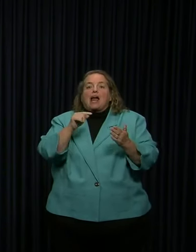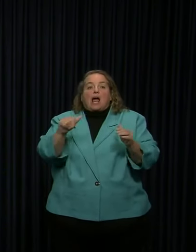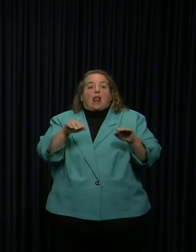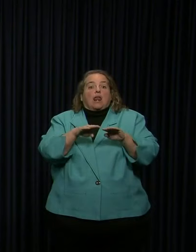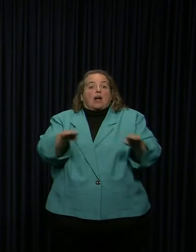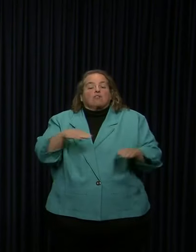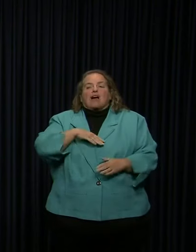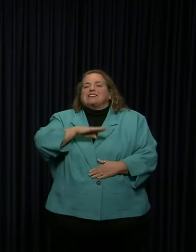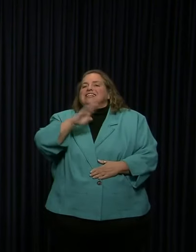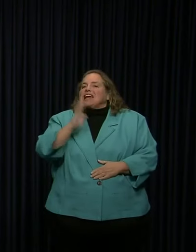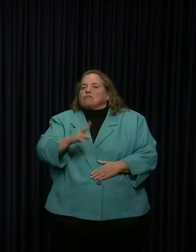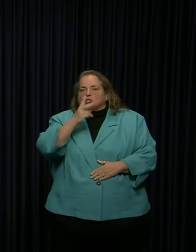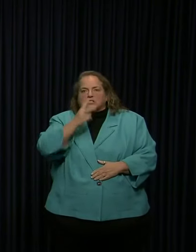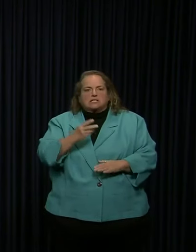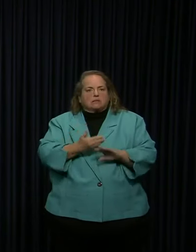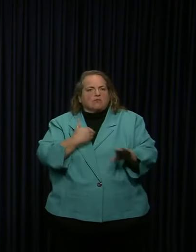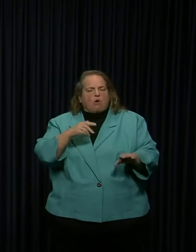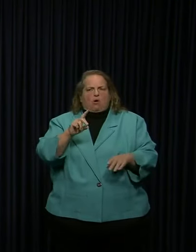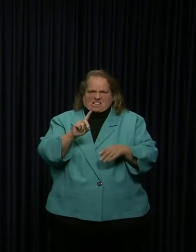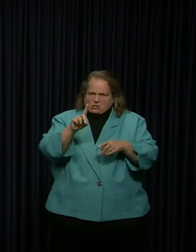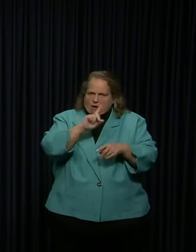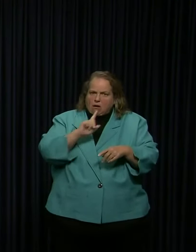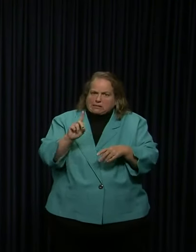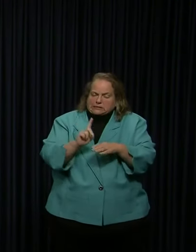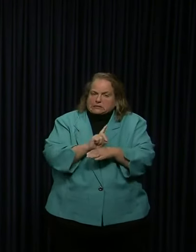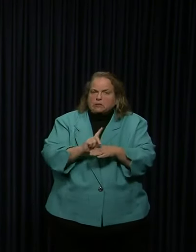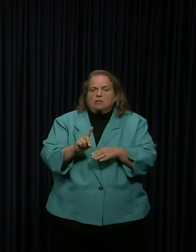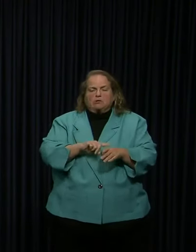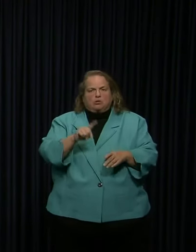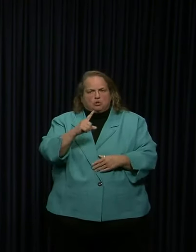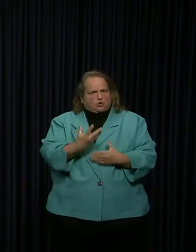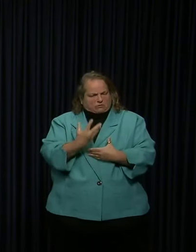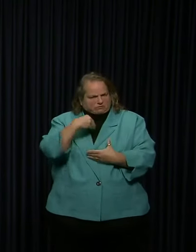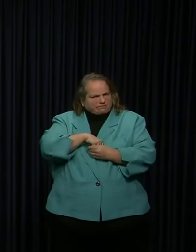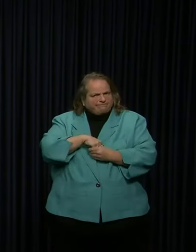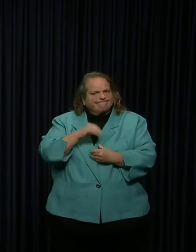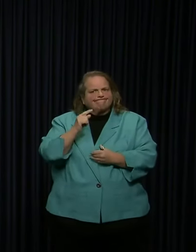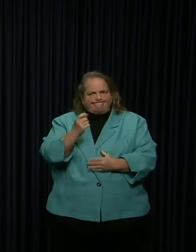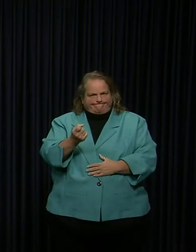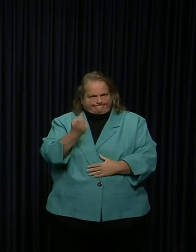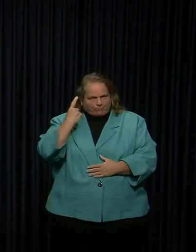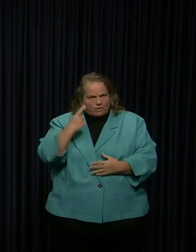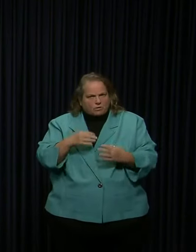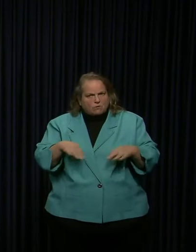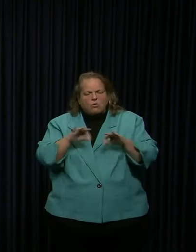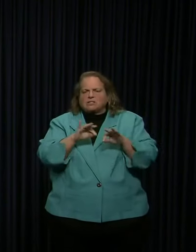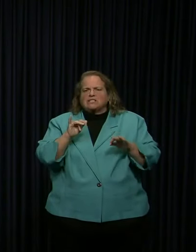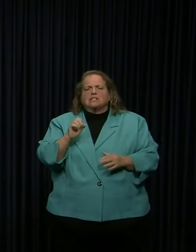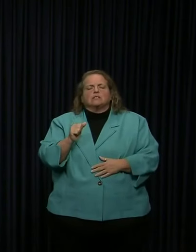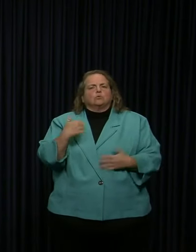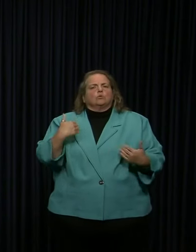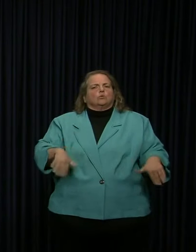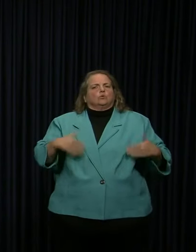MORE. AND SURFACES AS WELL. MAKE SURE A APPLY FOR BENEFITS. AND WHILE THERE IS SOME FRUSTRATION OUT THERE BECAUSE WE